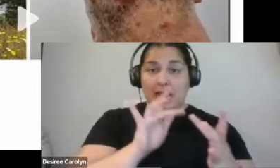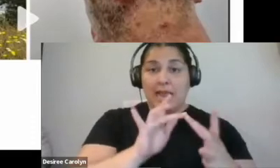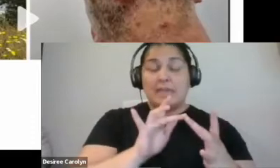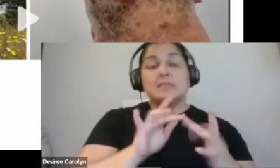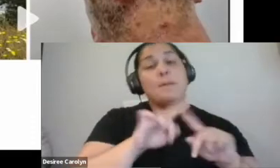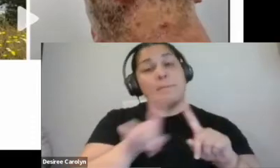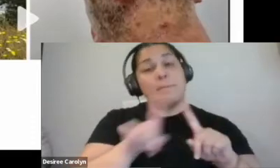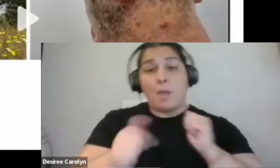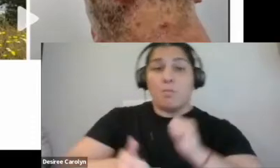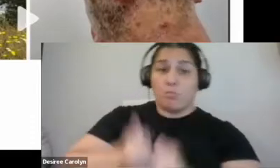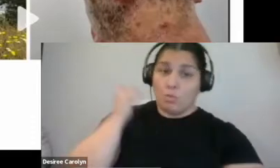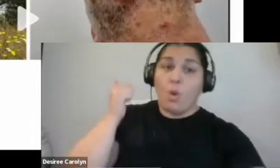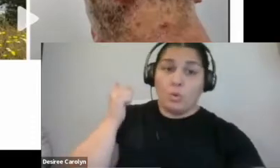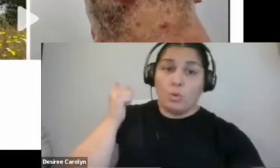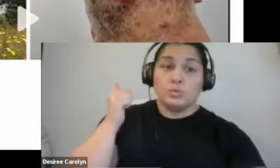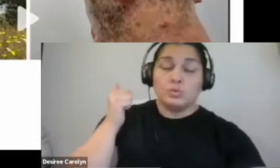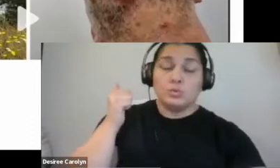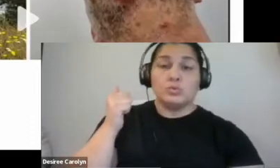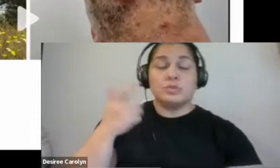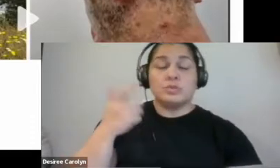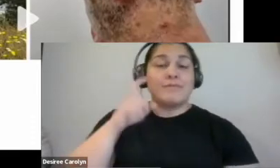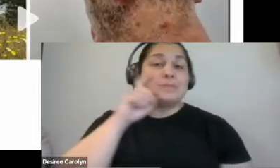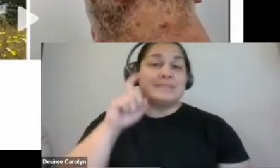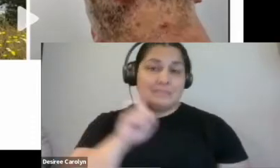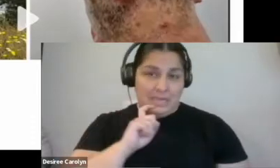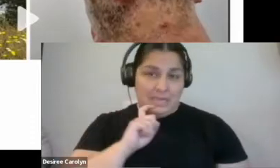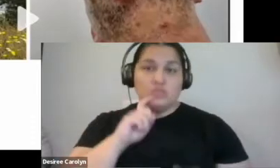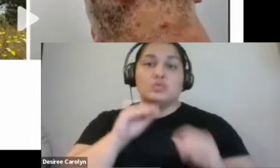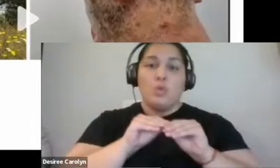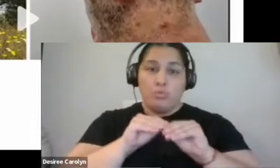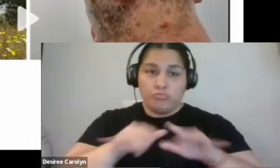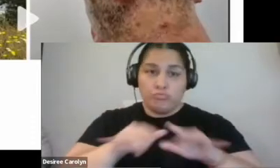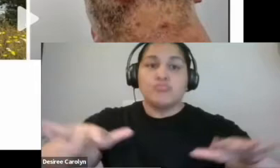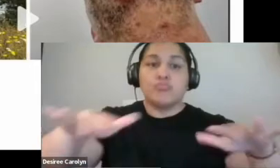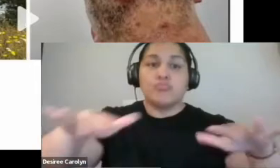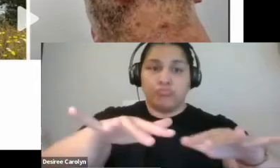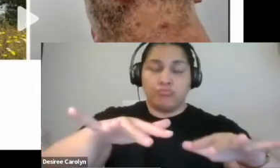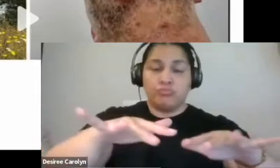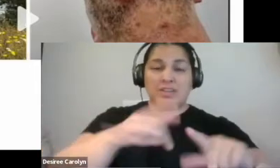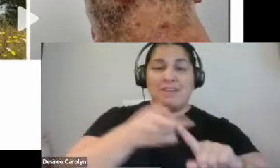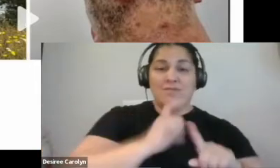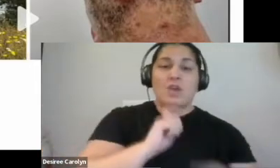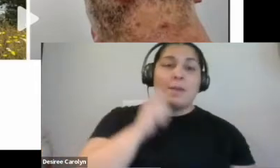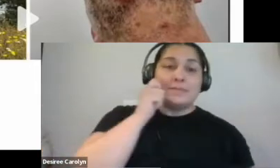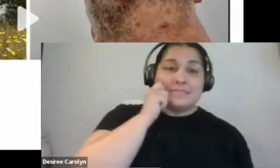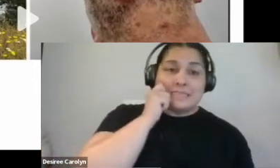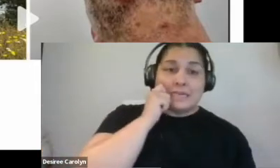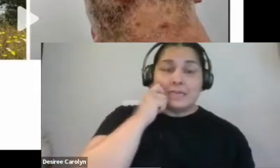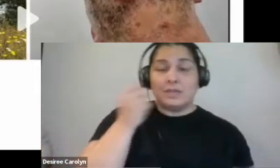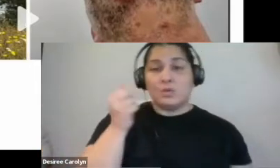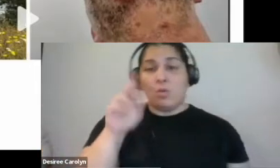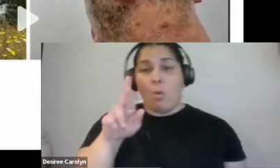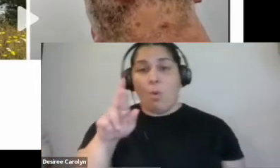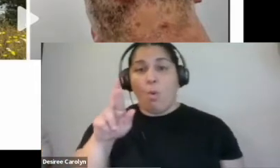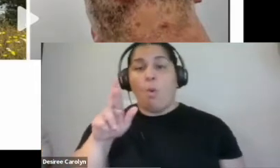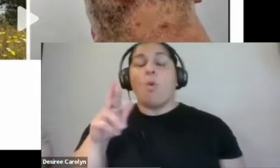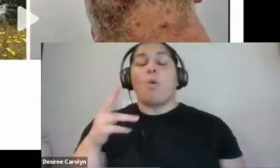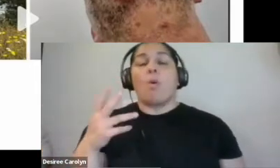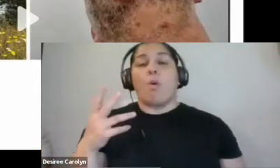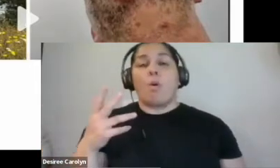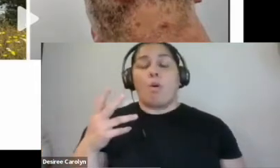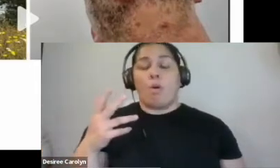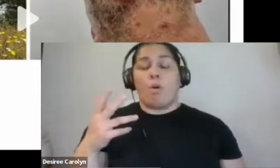either from skin or fluids among men and transgender women who have sex with men.